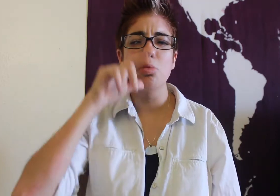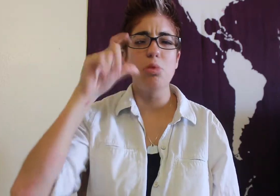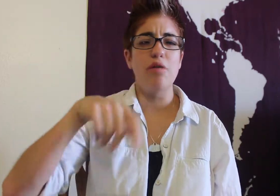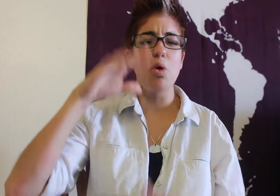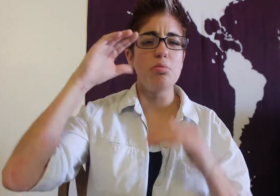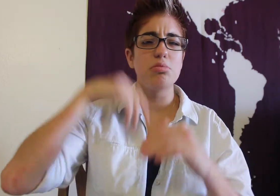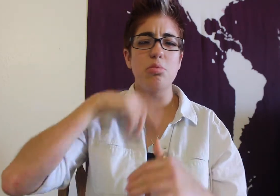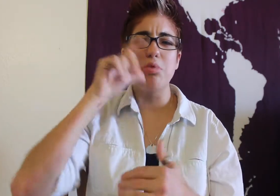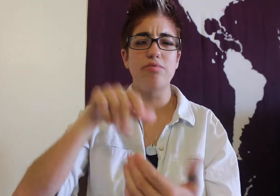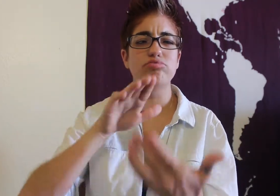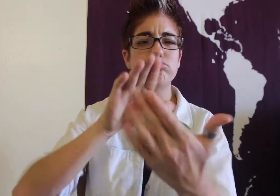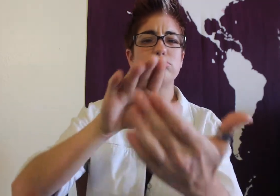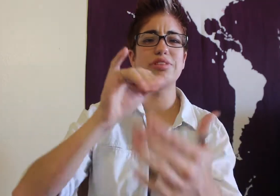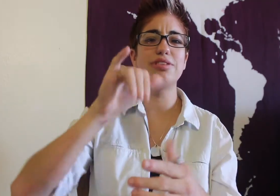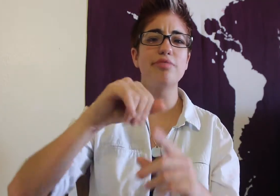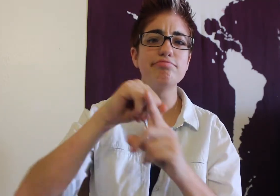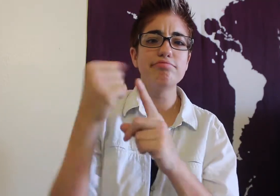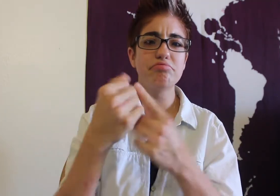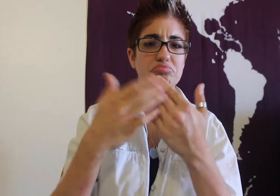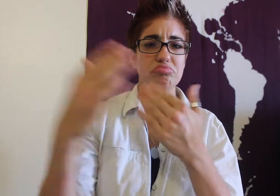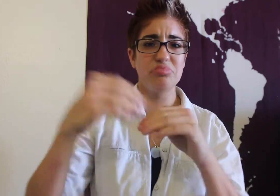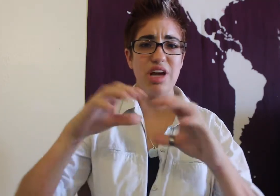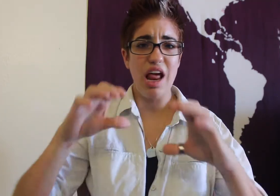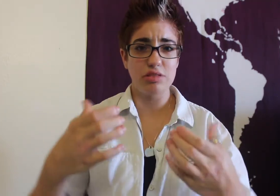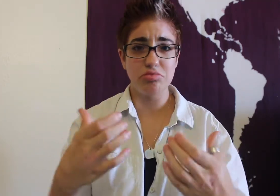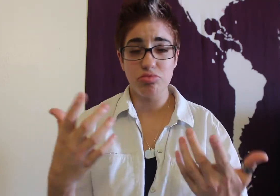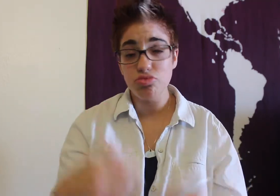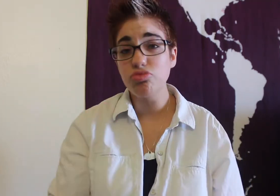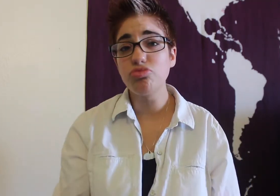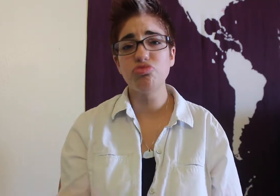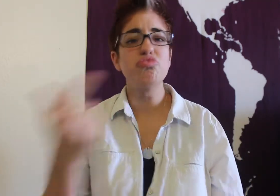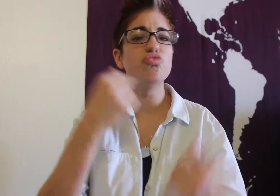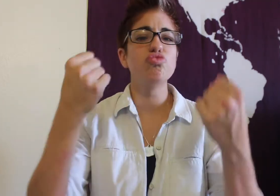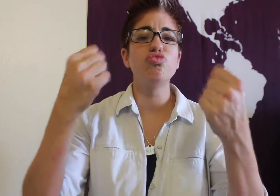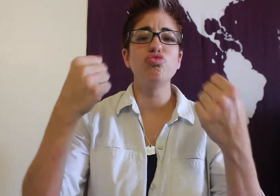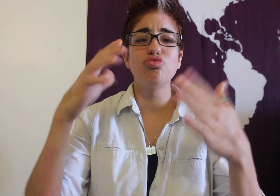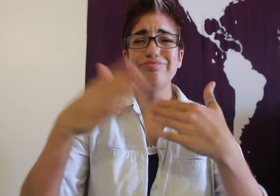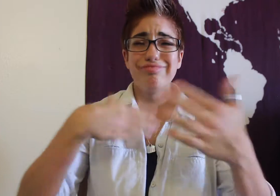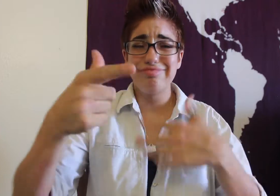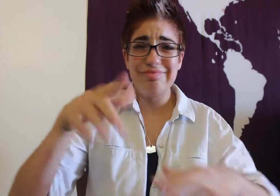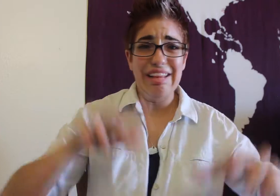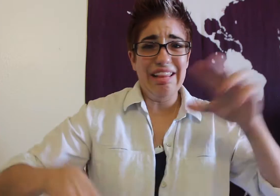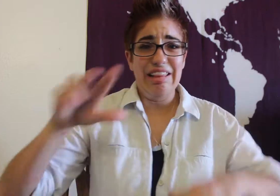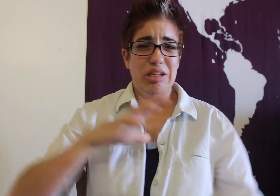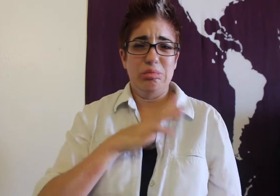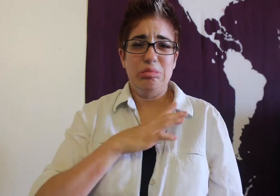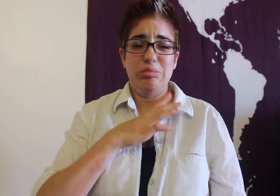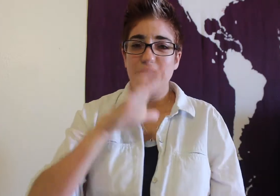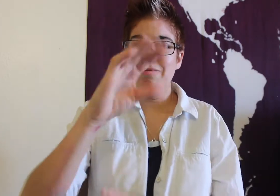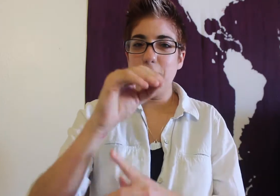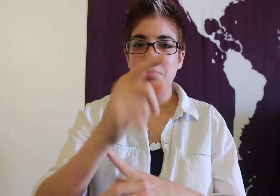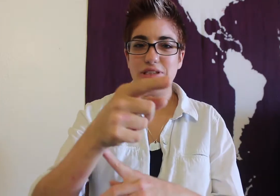I hope I wouldn’t ever to face this situation. If you are nervous about utilizing a language that you are new to, don’t worry!